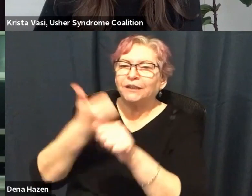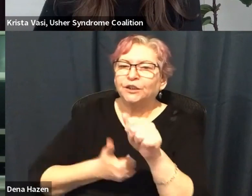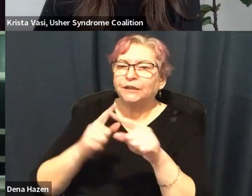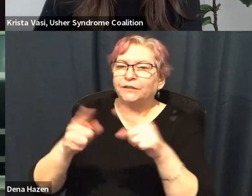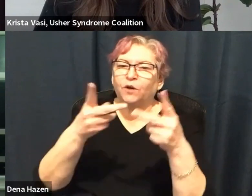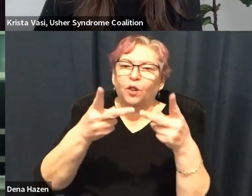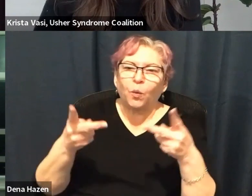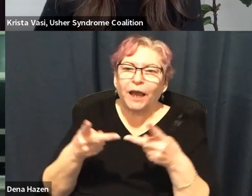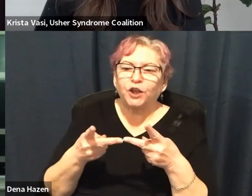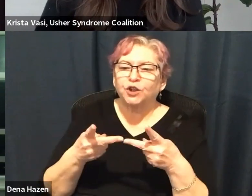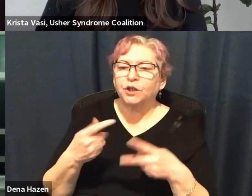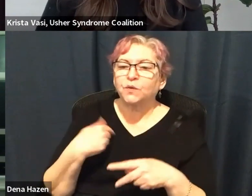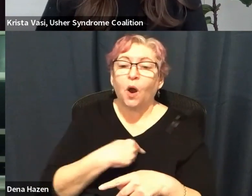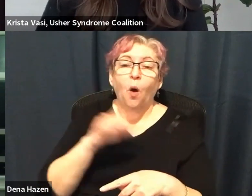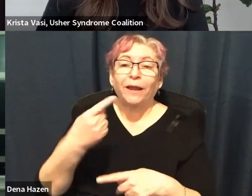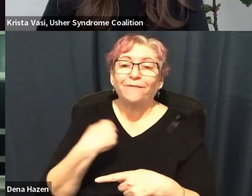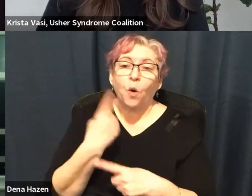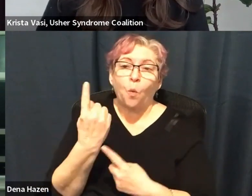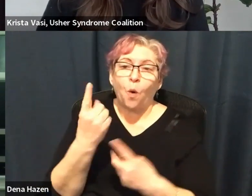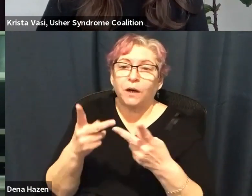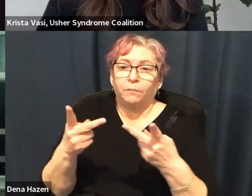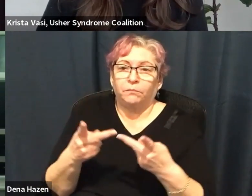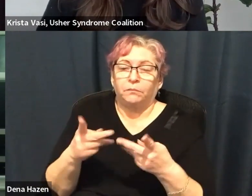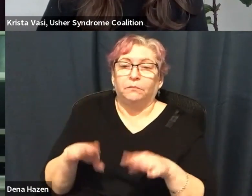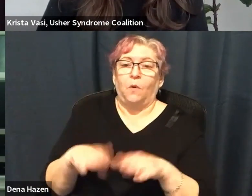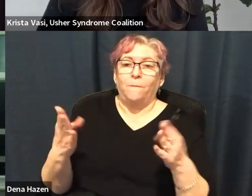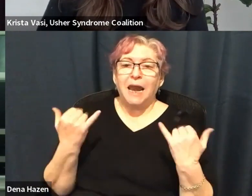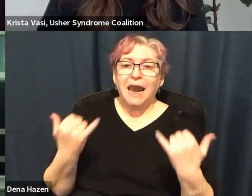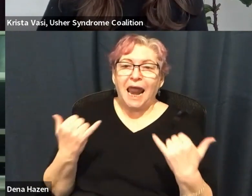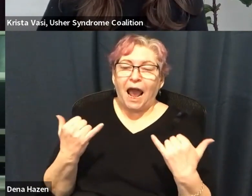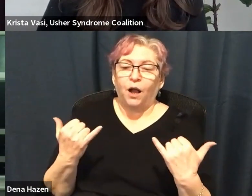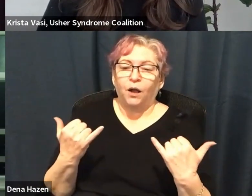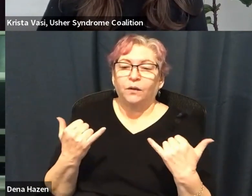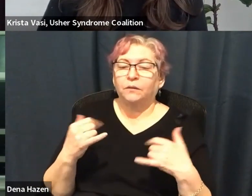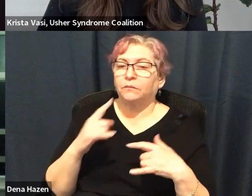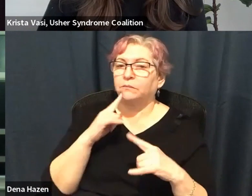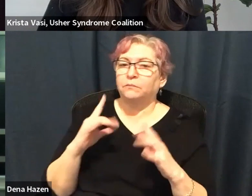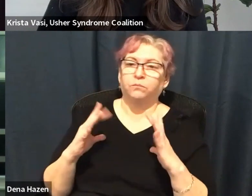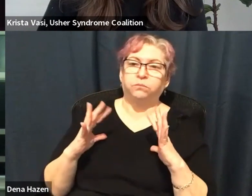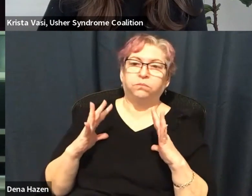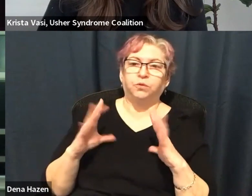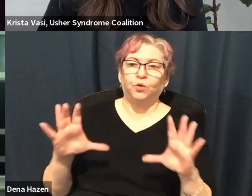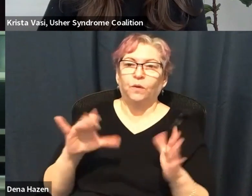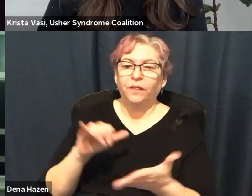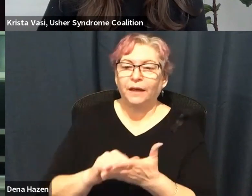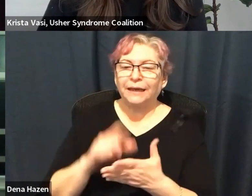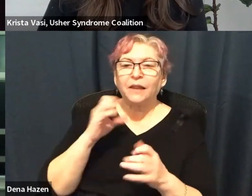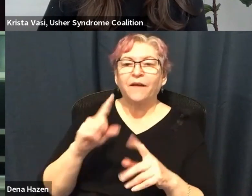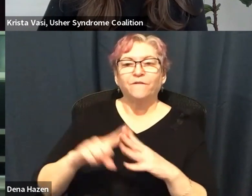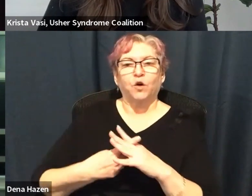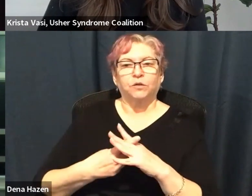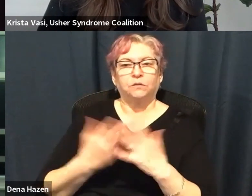so we only have one site open at the moment, which was fantastic to do and get those first participants in.